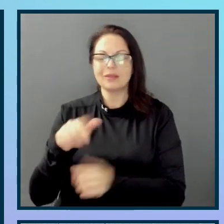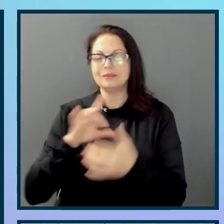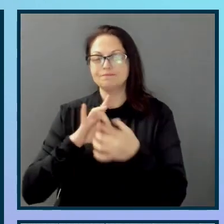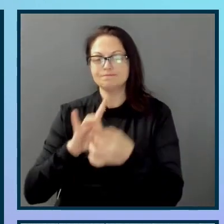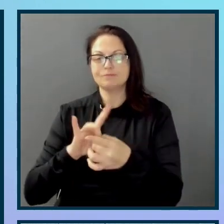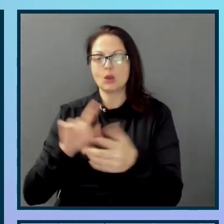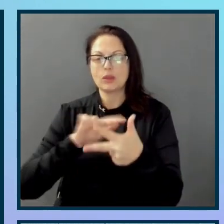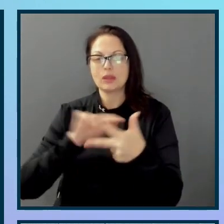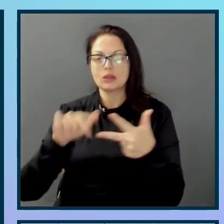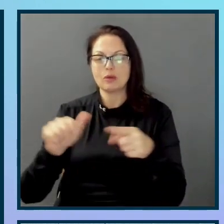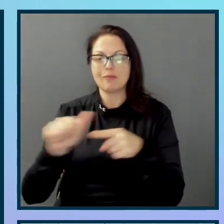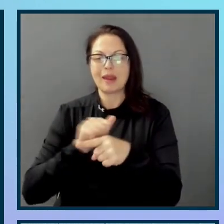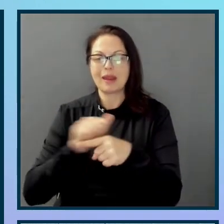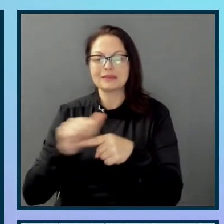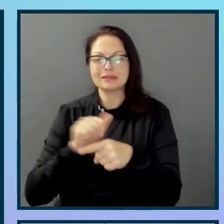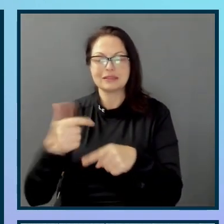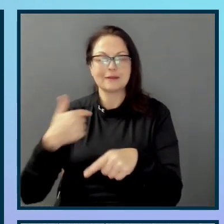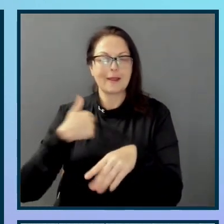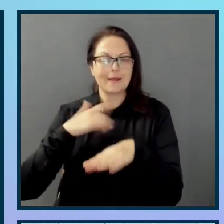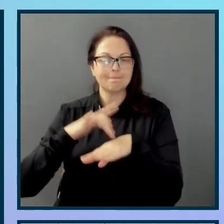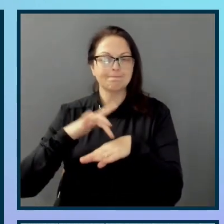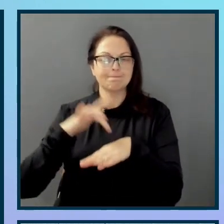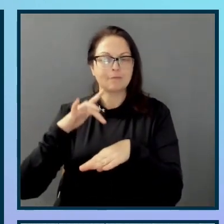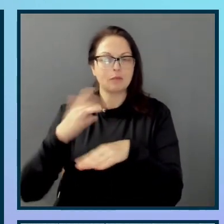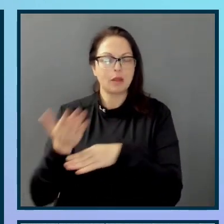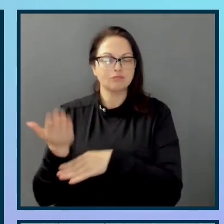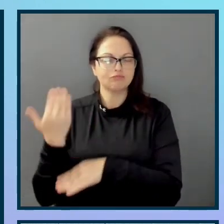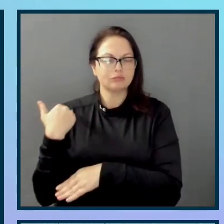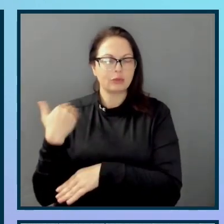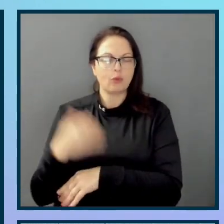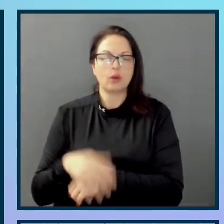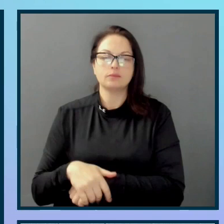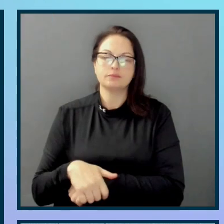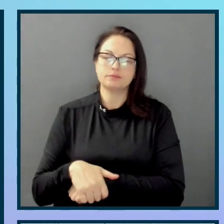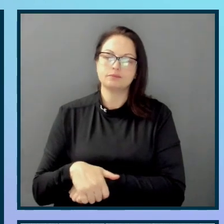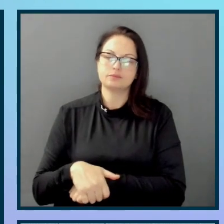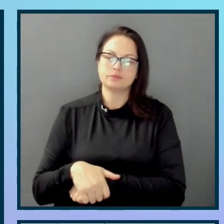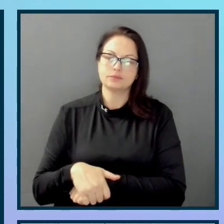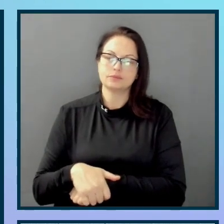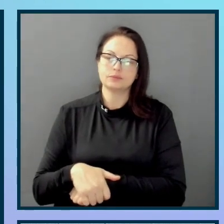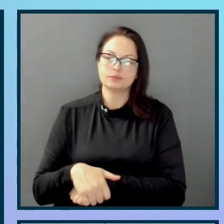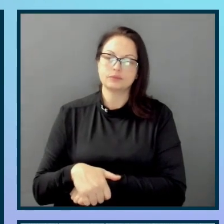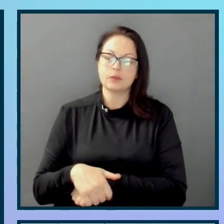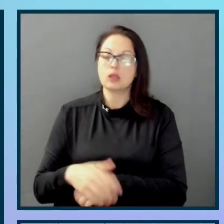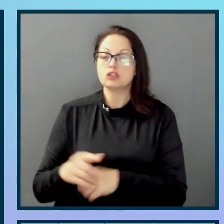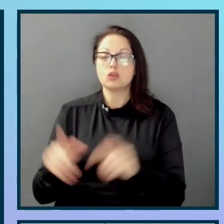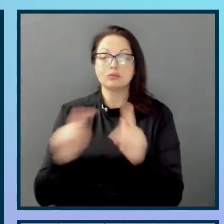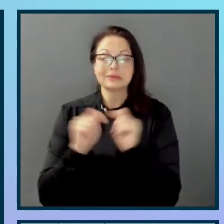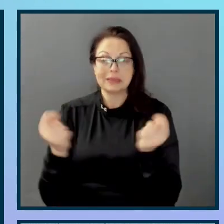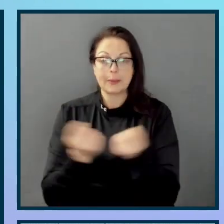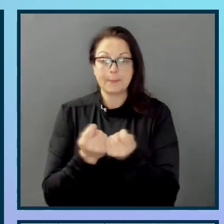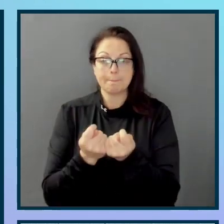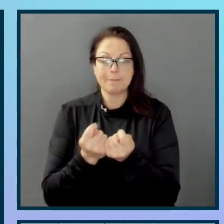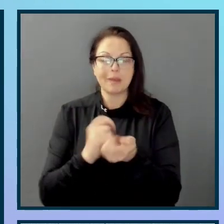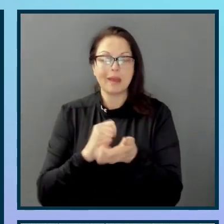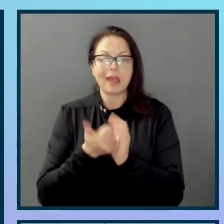So one of the best ways to teach a team, new process and skills, is to give them a coach that's an expert in the area.